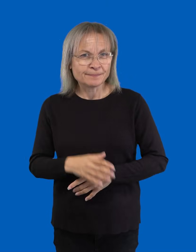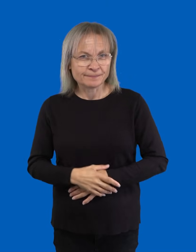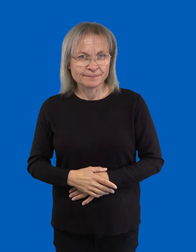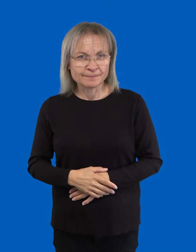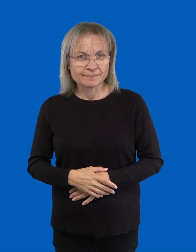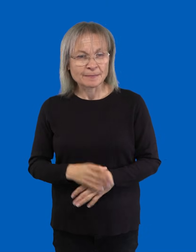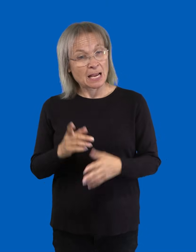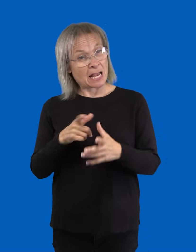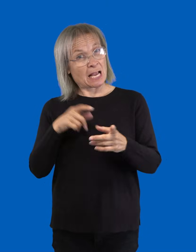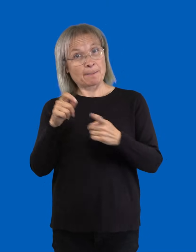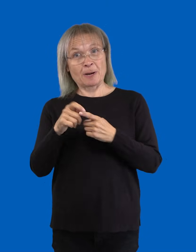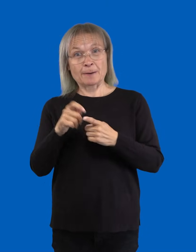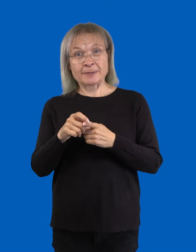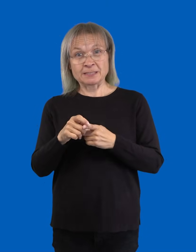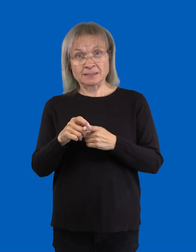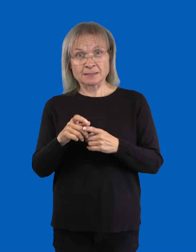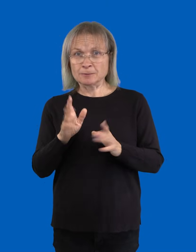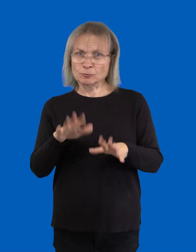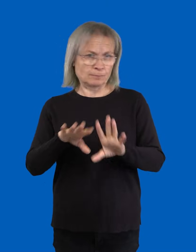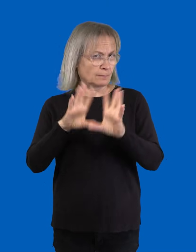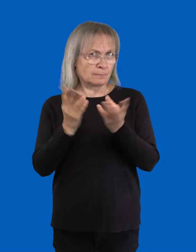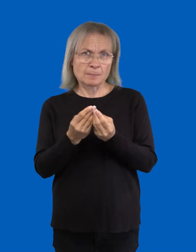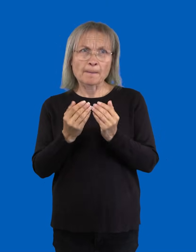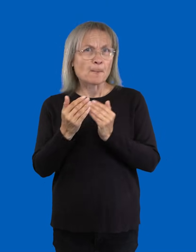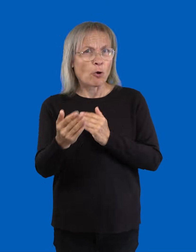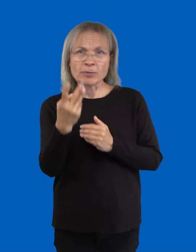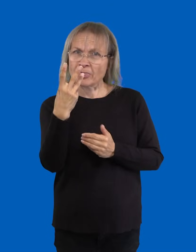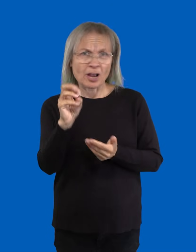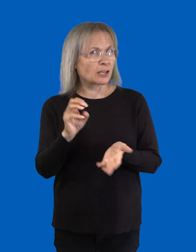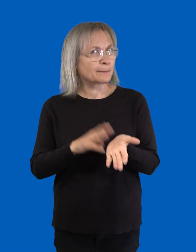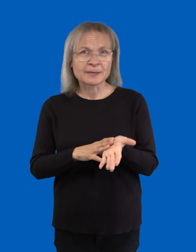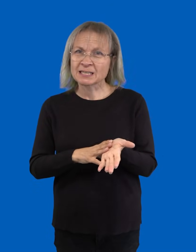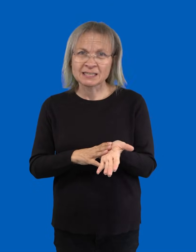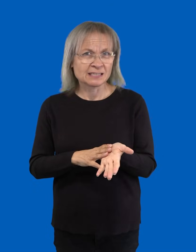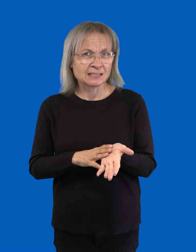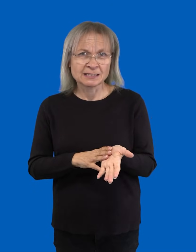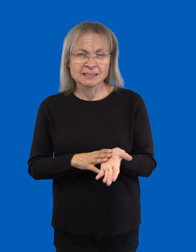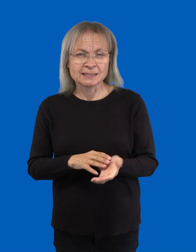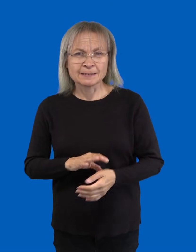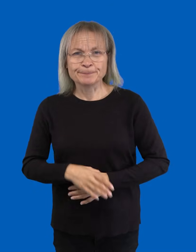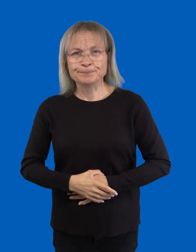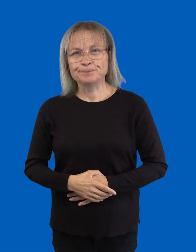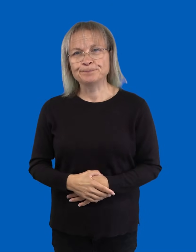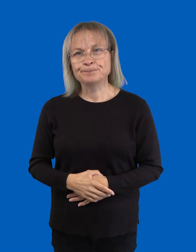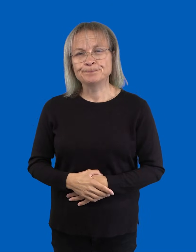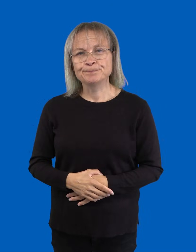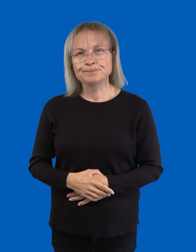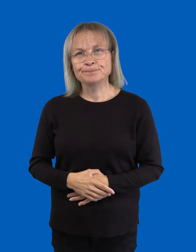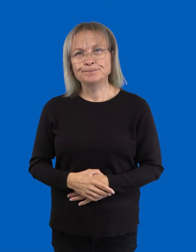The appointment should take no more than 30 minutes.